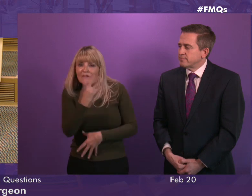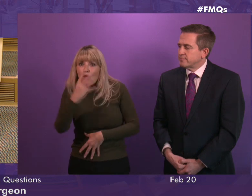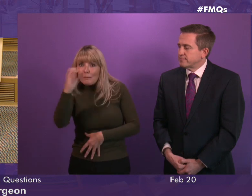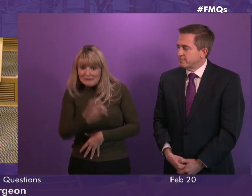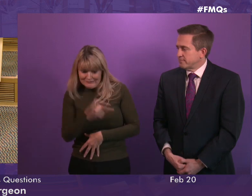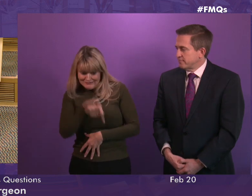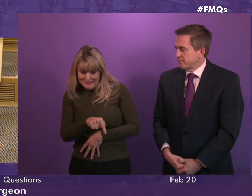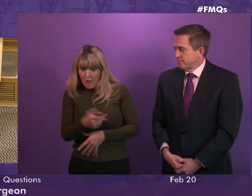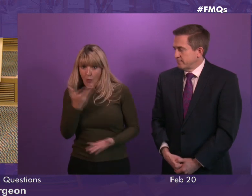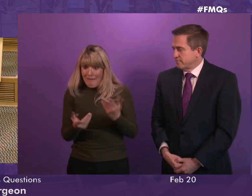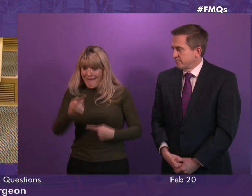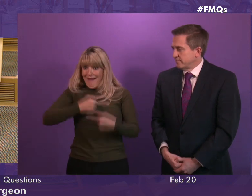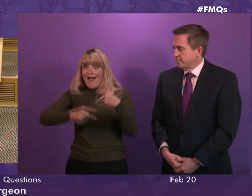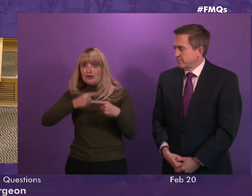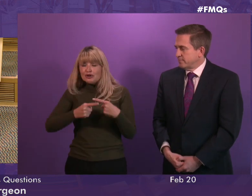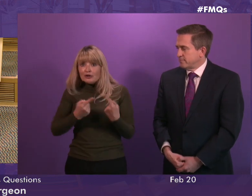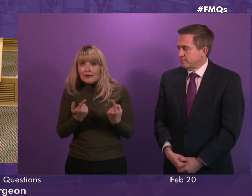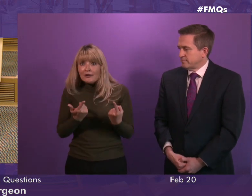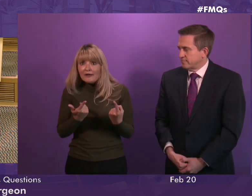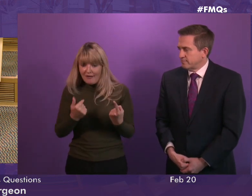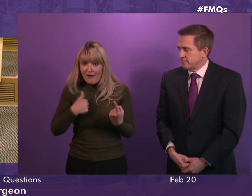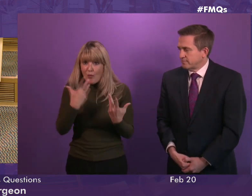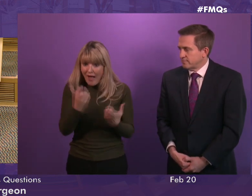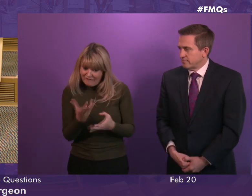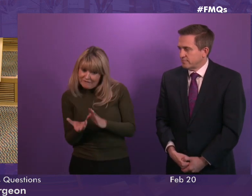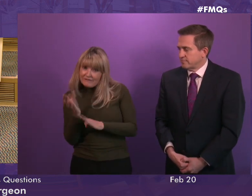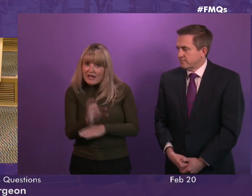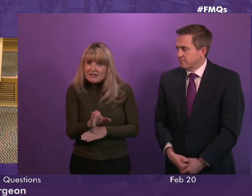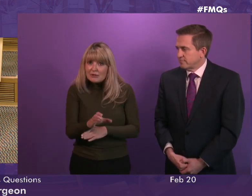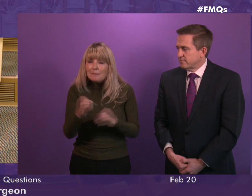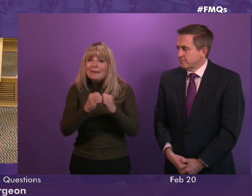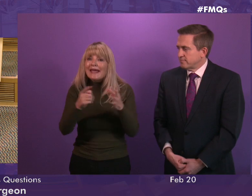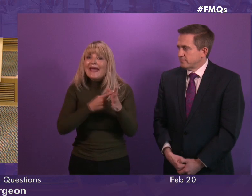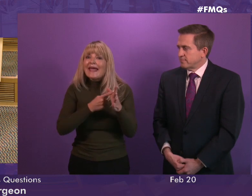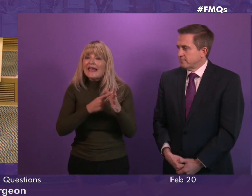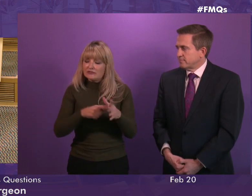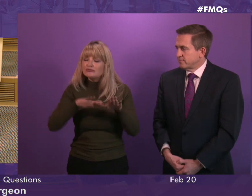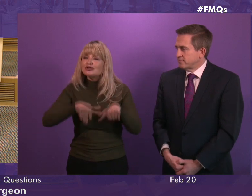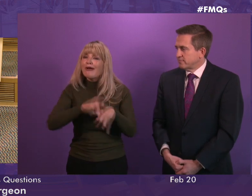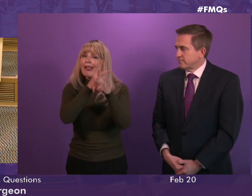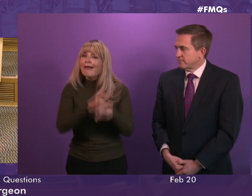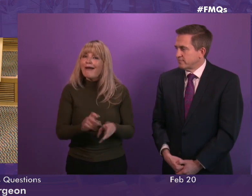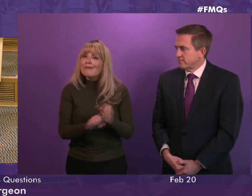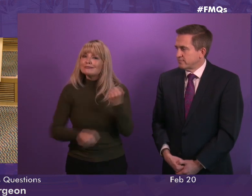on the previous year, and investment in the BA childhood practice ensures that we are